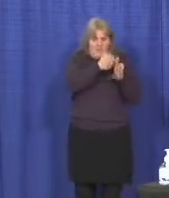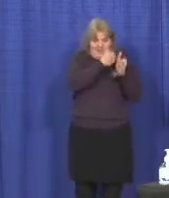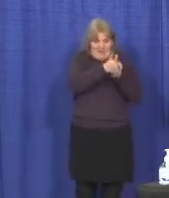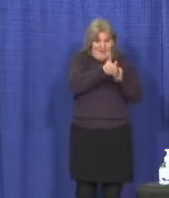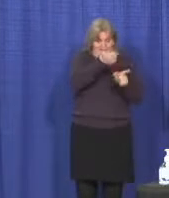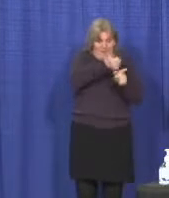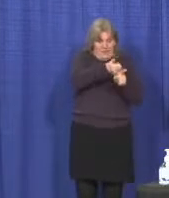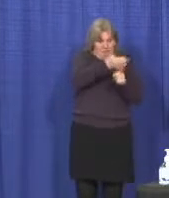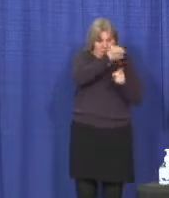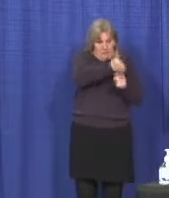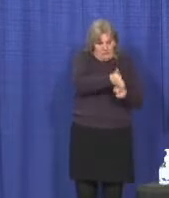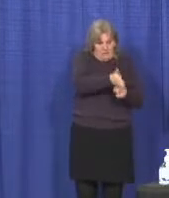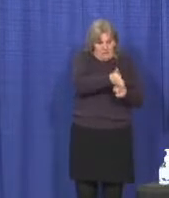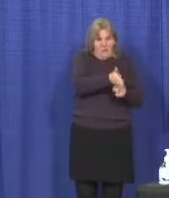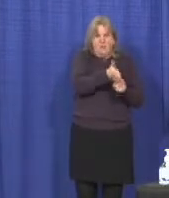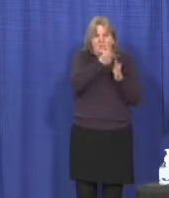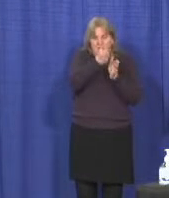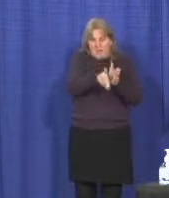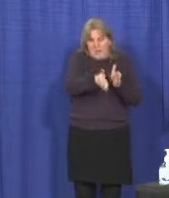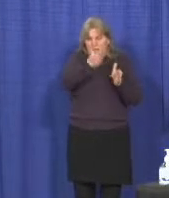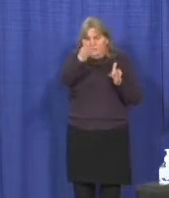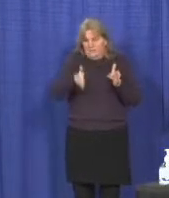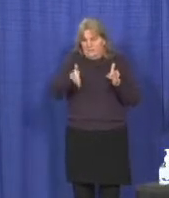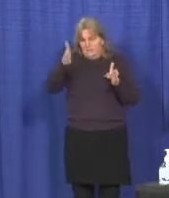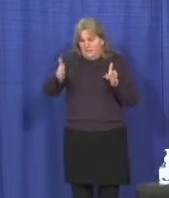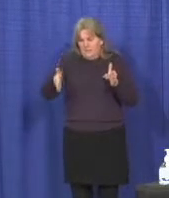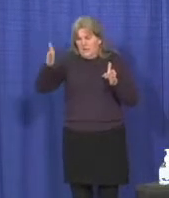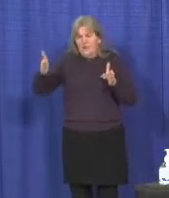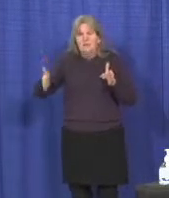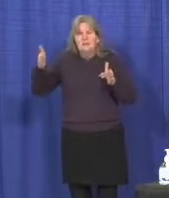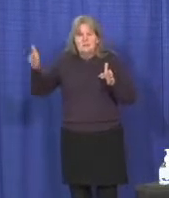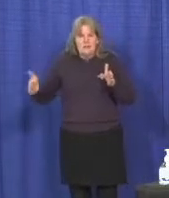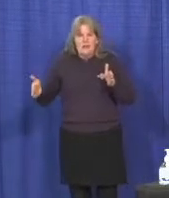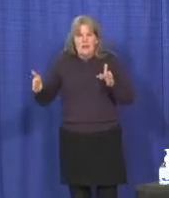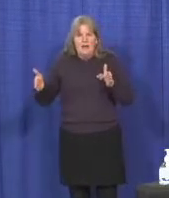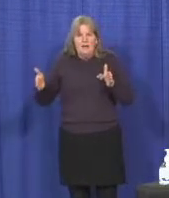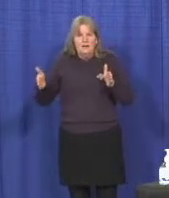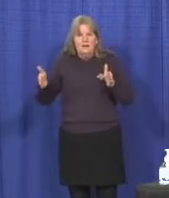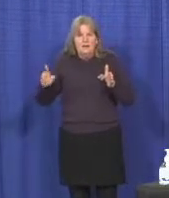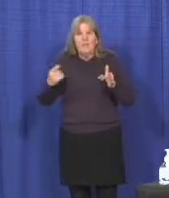slice has weaknesses.